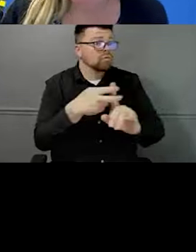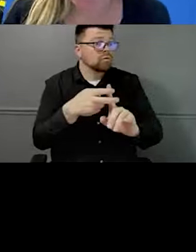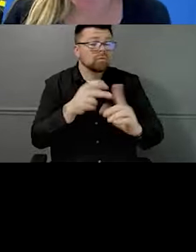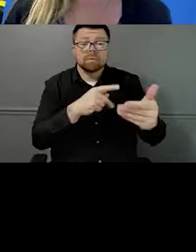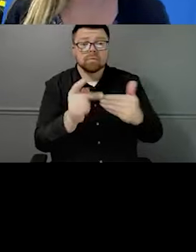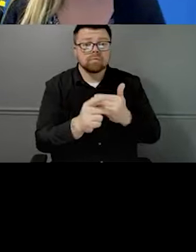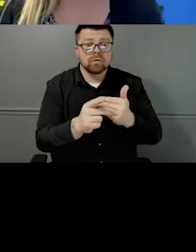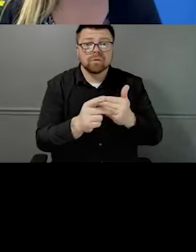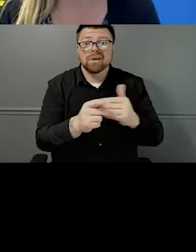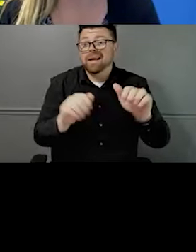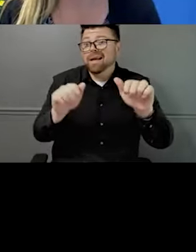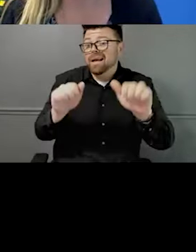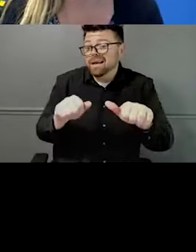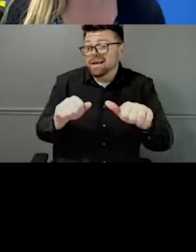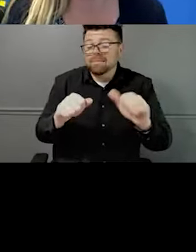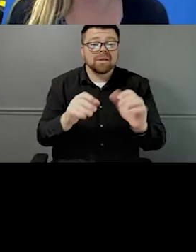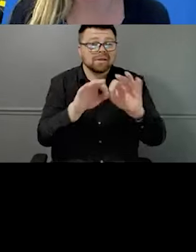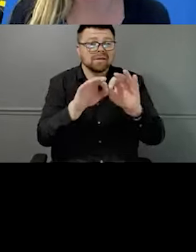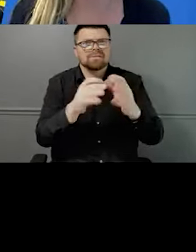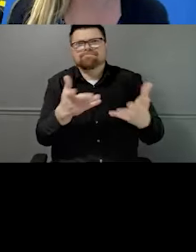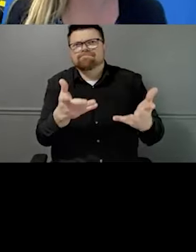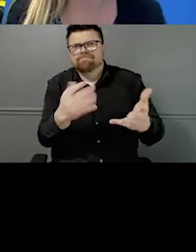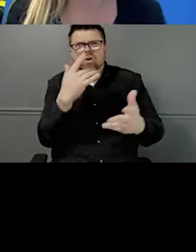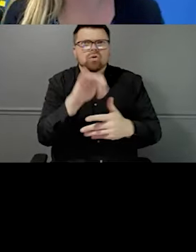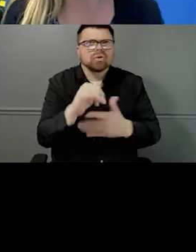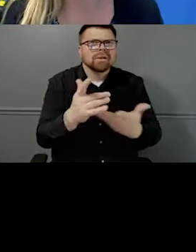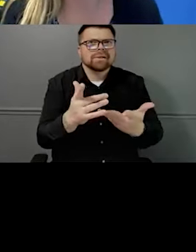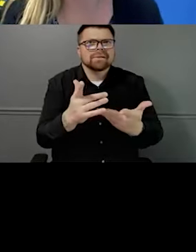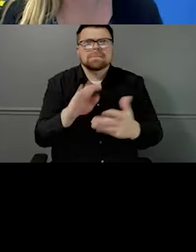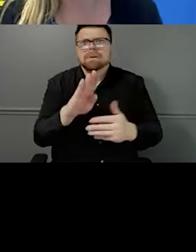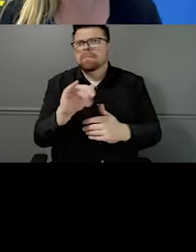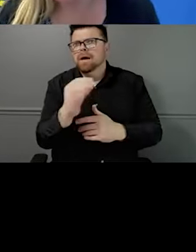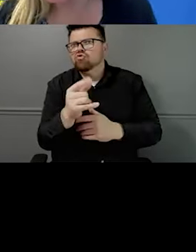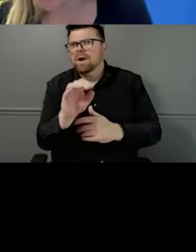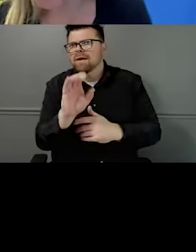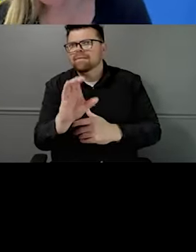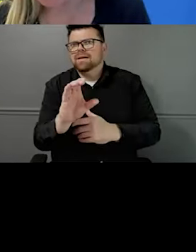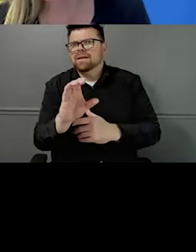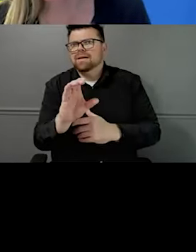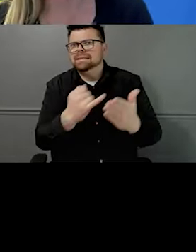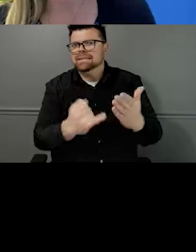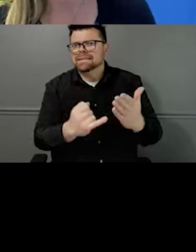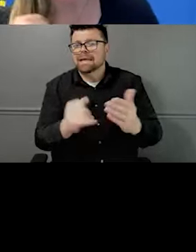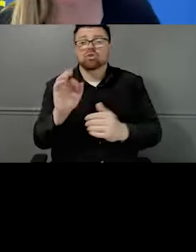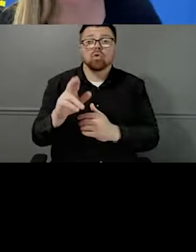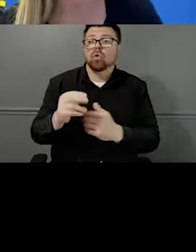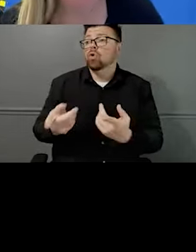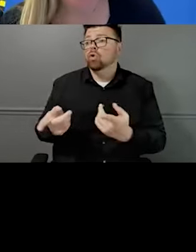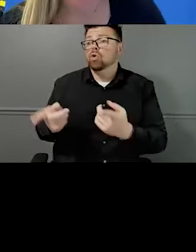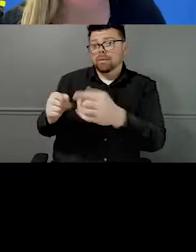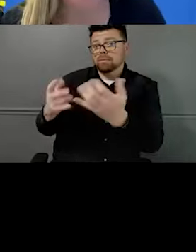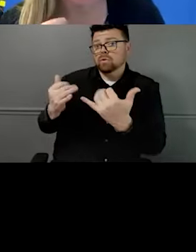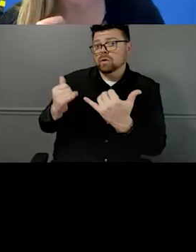it could be in the form of something that would appear on the biographical sketch or in current and pending other support.